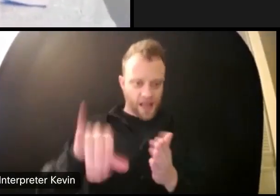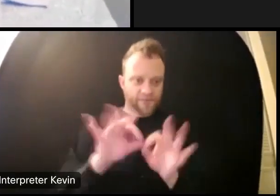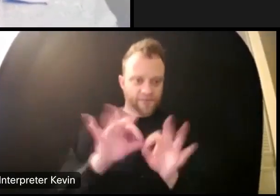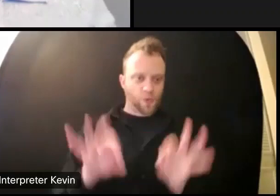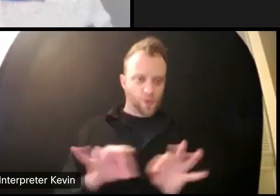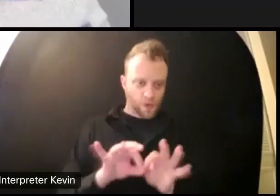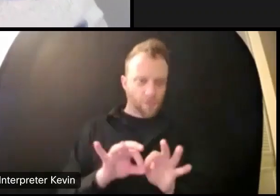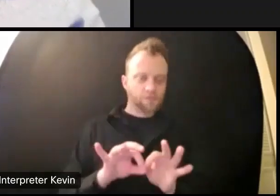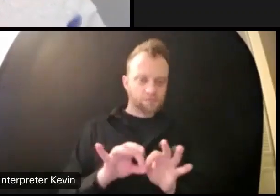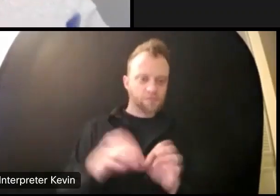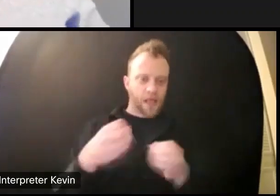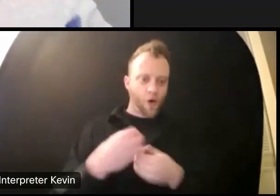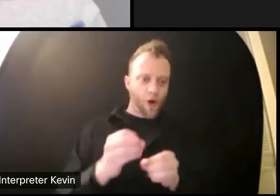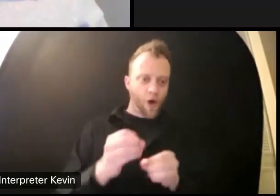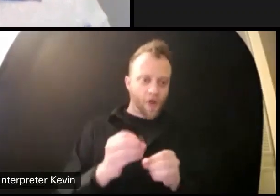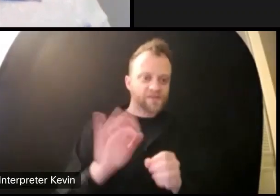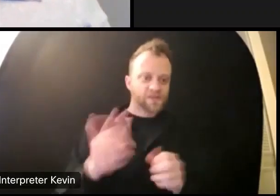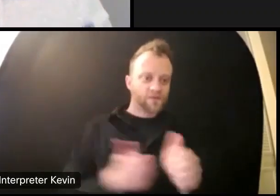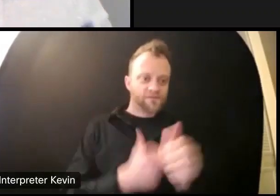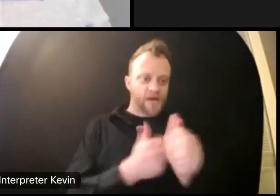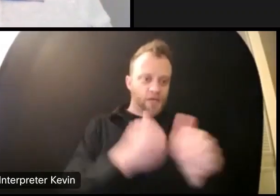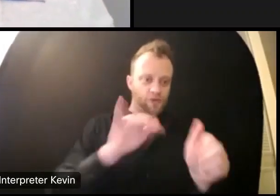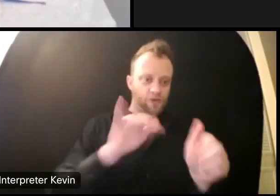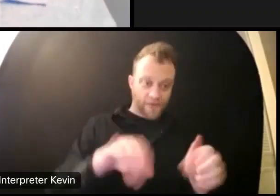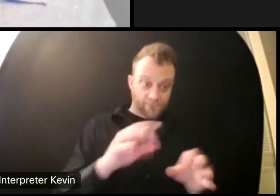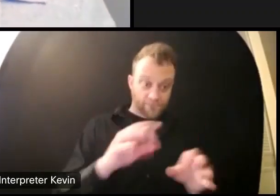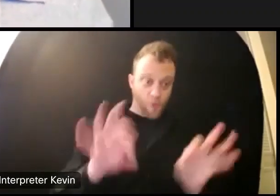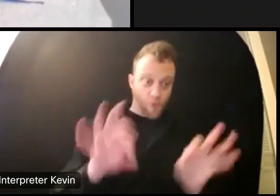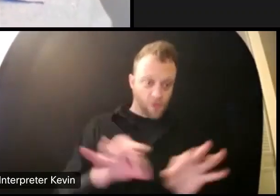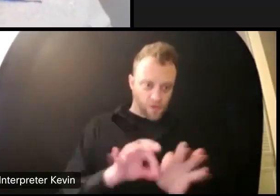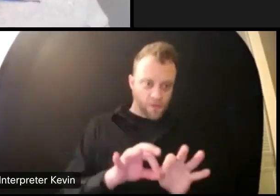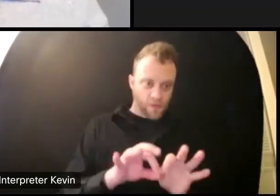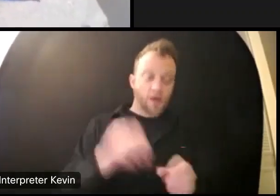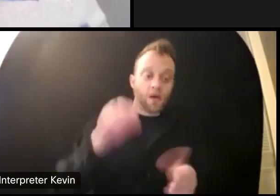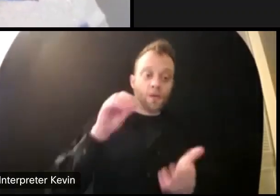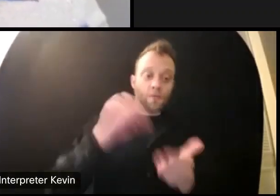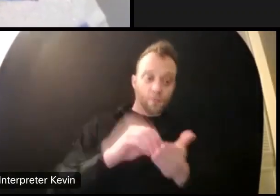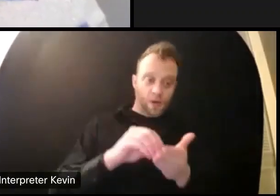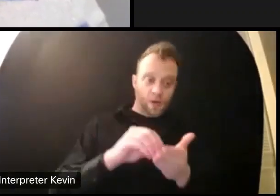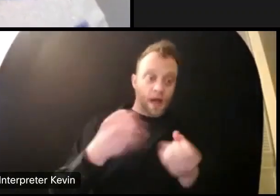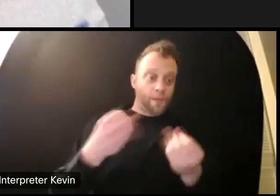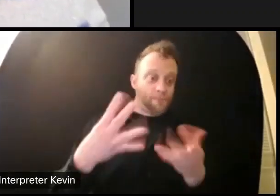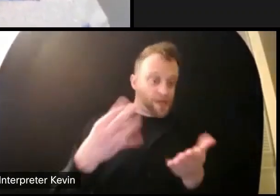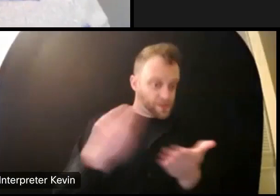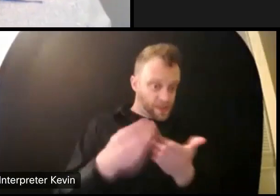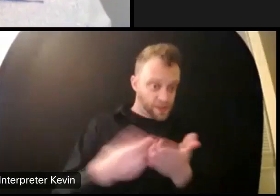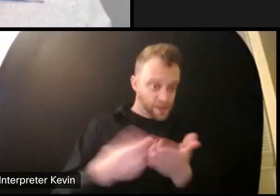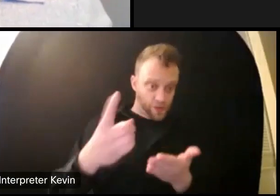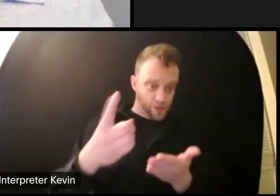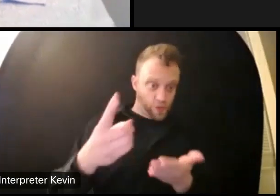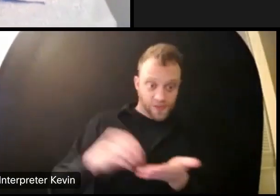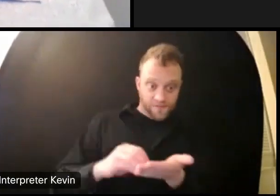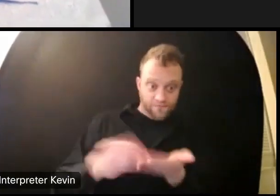Campaign Finance tracks you. Its sort of like a registration for you as Commissioner and for the form. Put down the amount of money that you spent, make sure you keep your receipts,